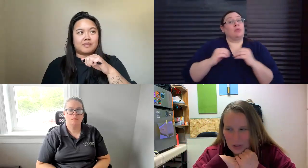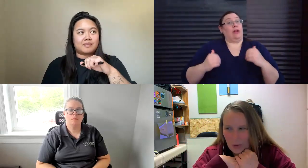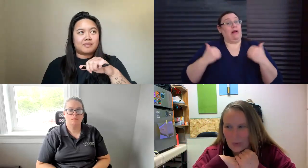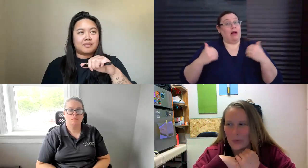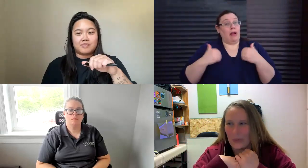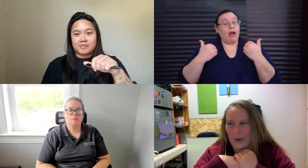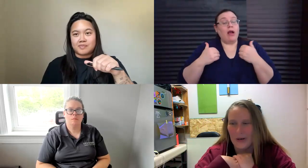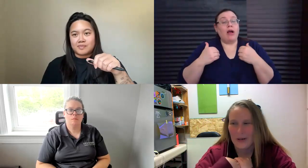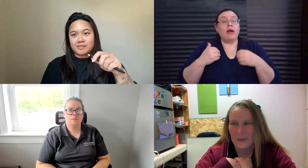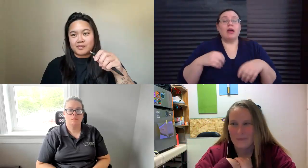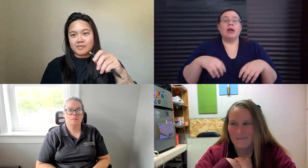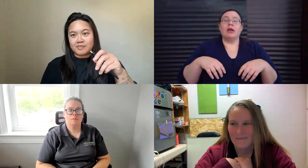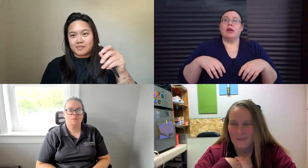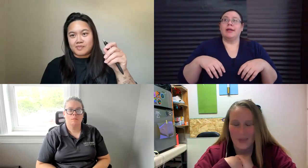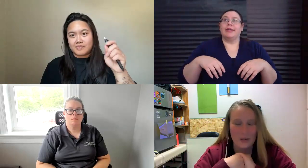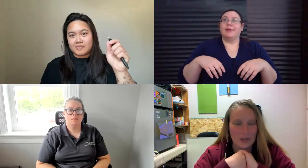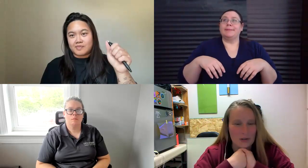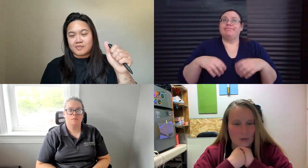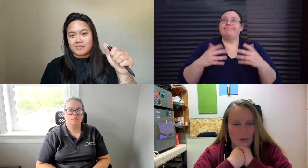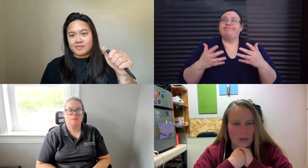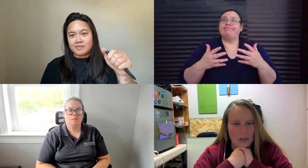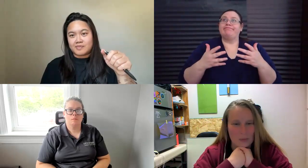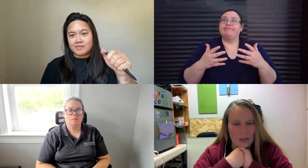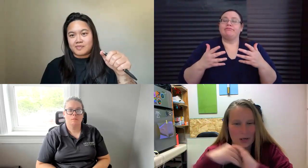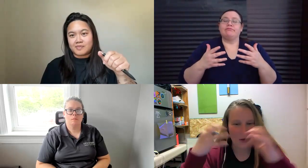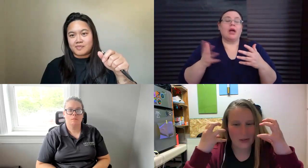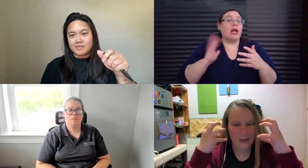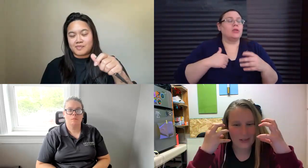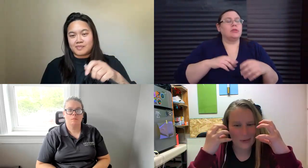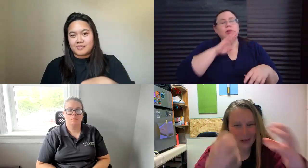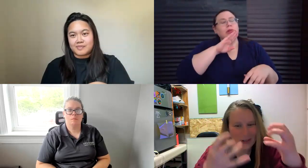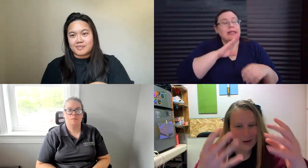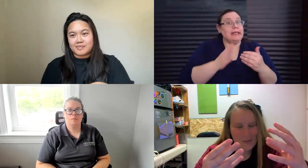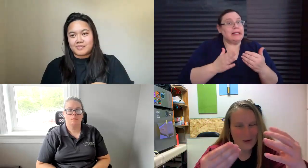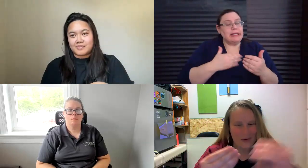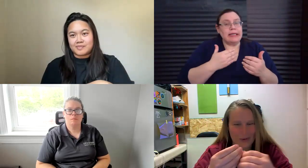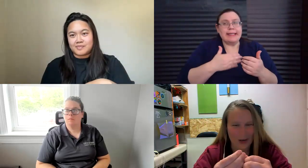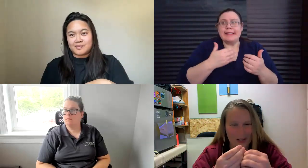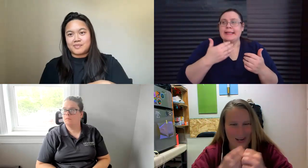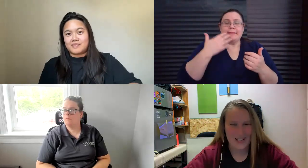so I used to get so frustrated because it wouldn't come out right.